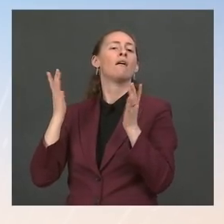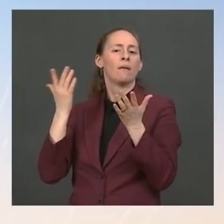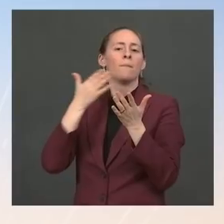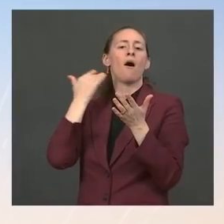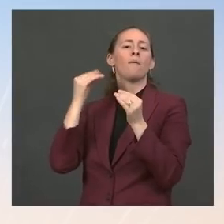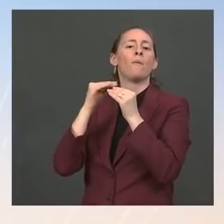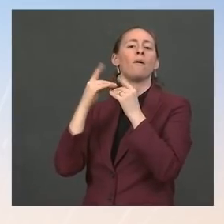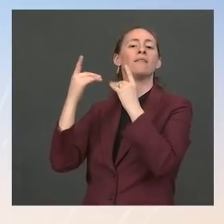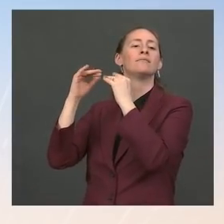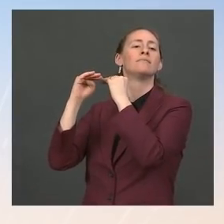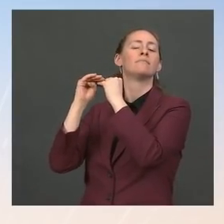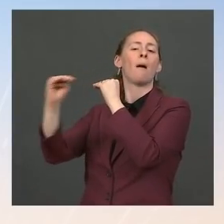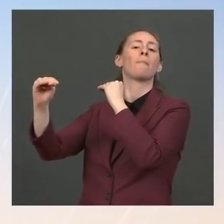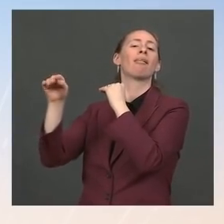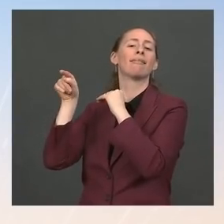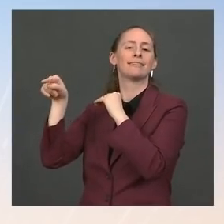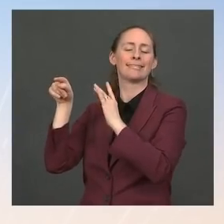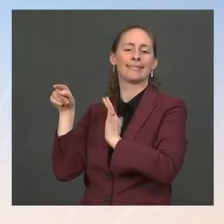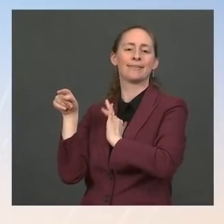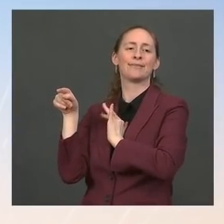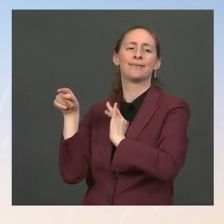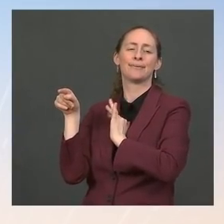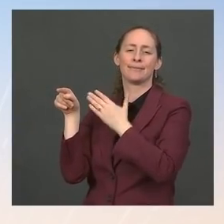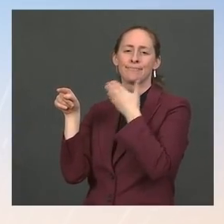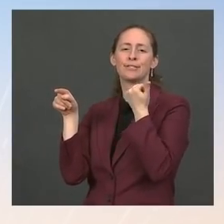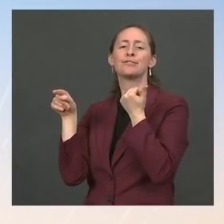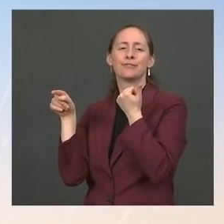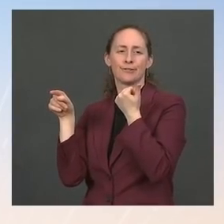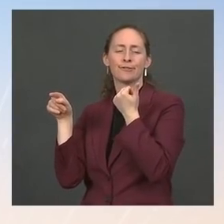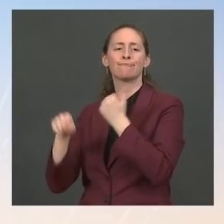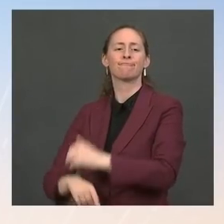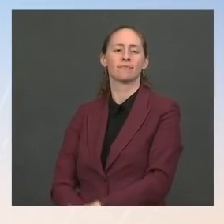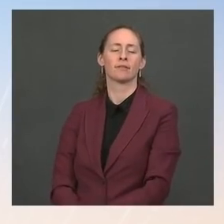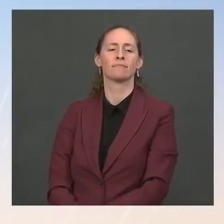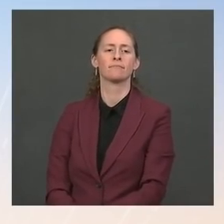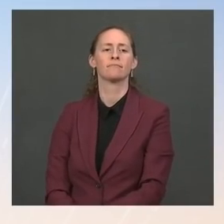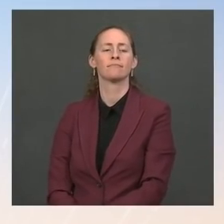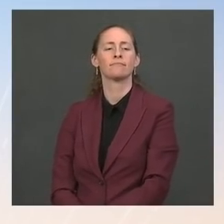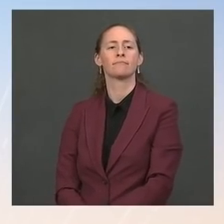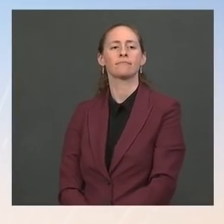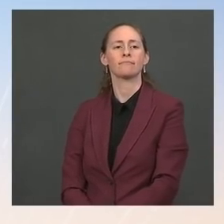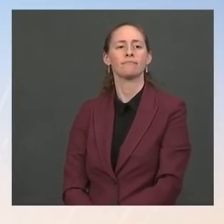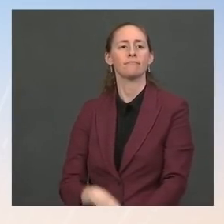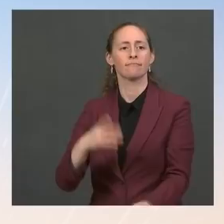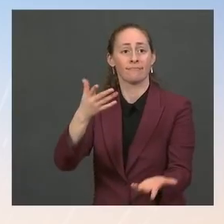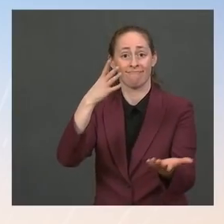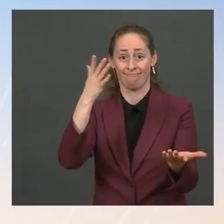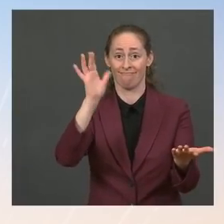including price gouging, that we have concerns and we've seen out there -- we feel we've seen; we've asked the FTC to look into the need